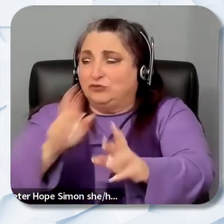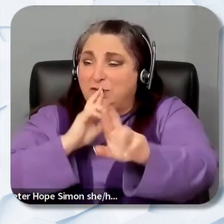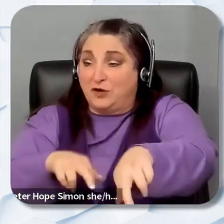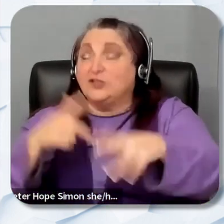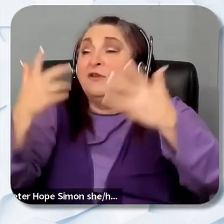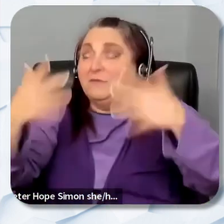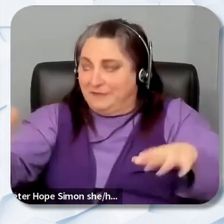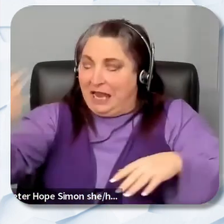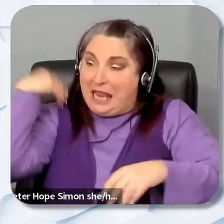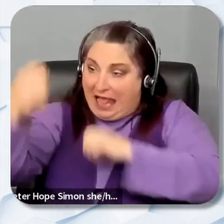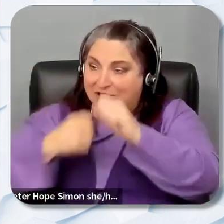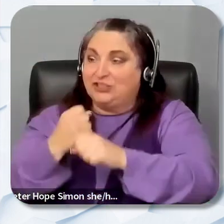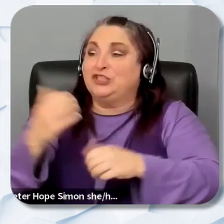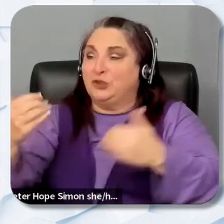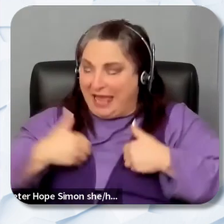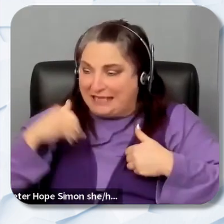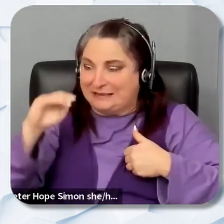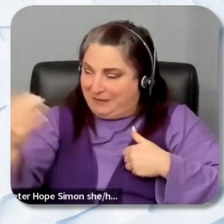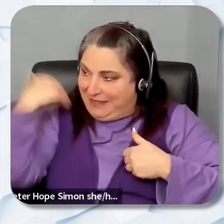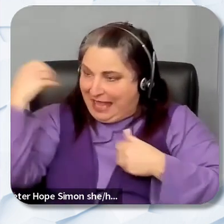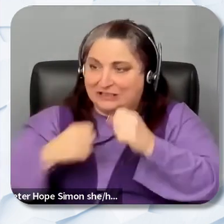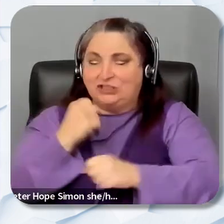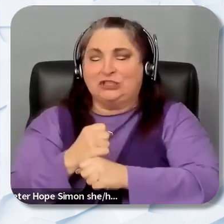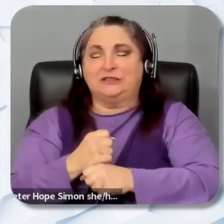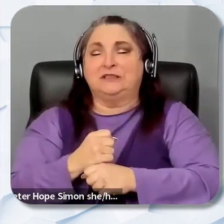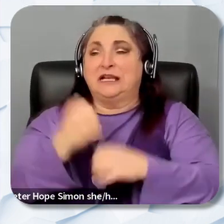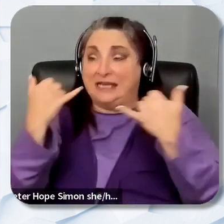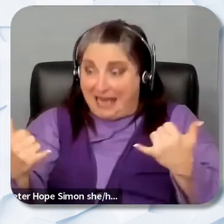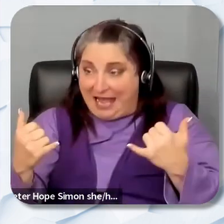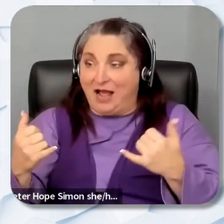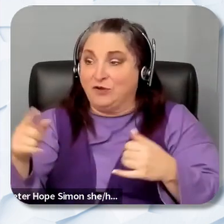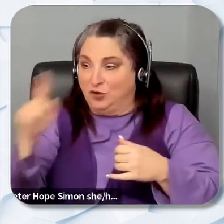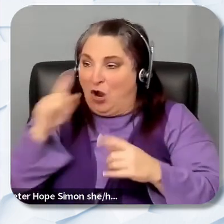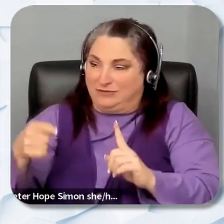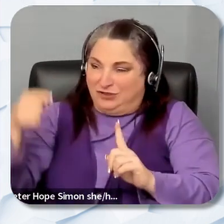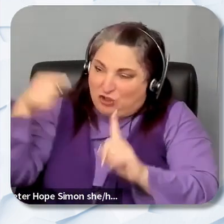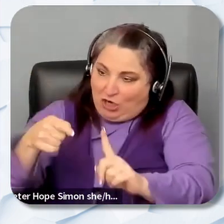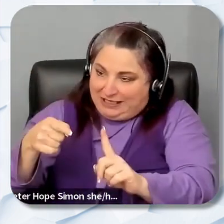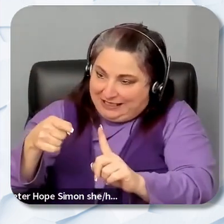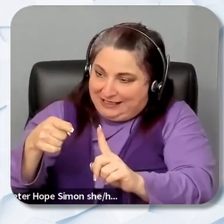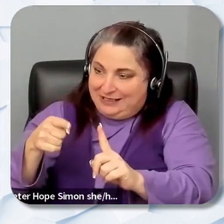a CIM last year, and you now find yourselves in Targeted, there will be due dates where